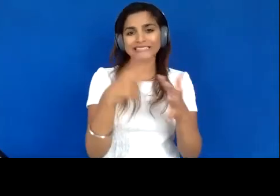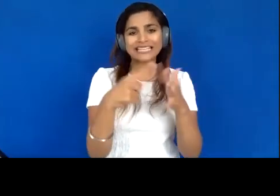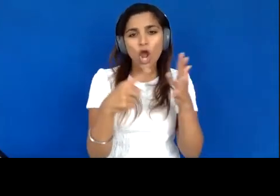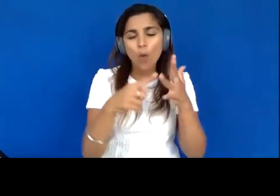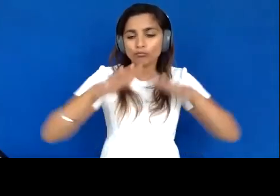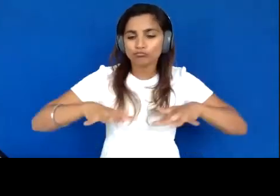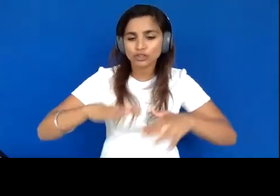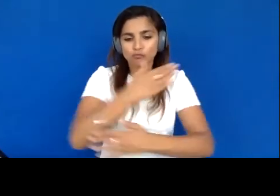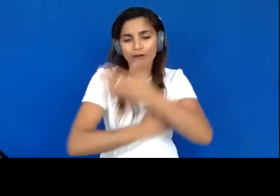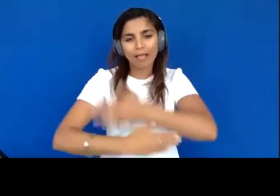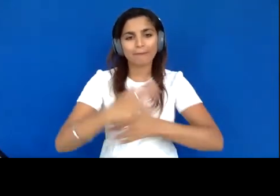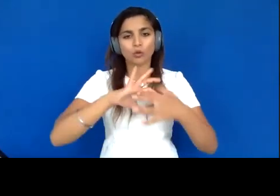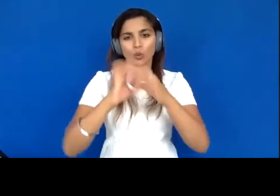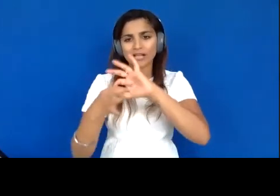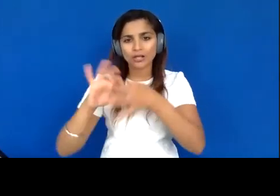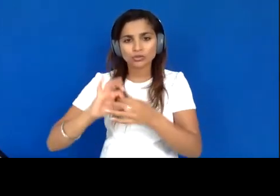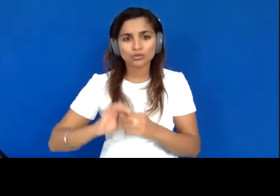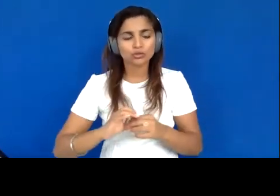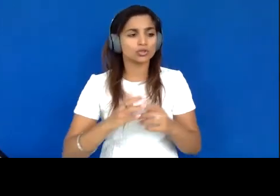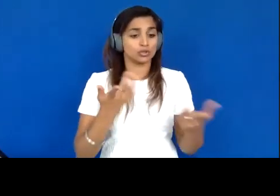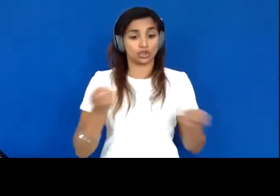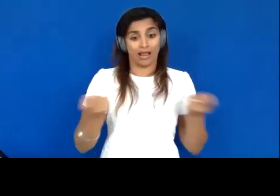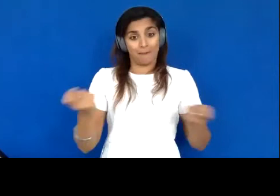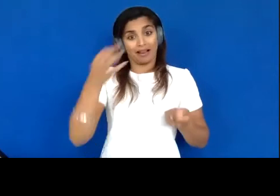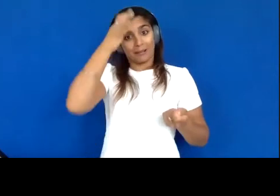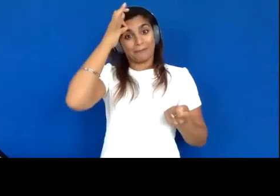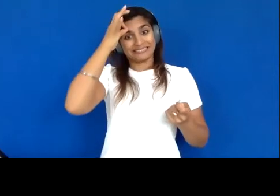the London organising come the president of Sochi 2014 the